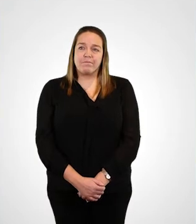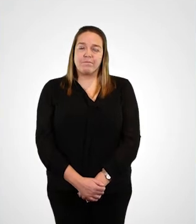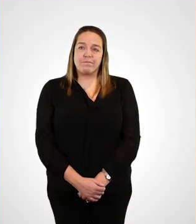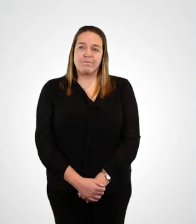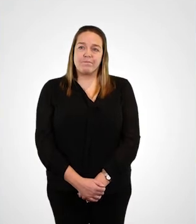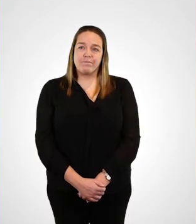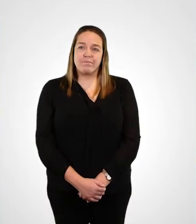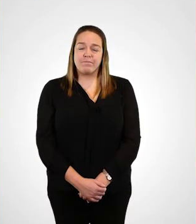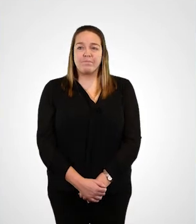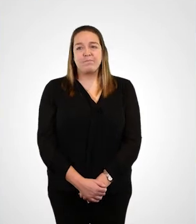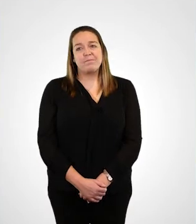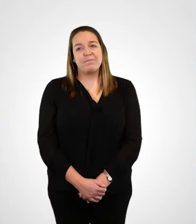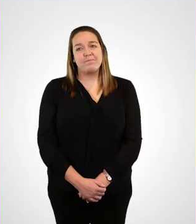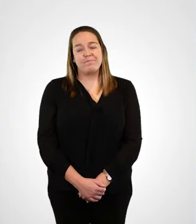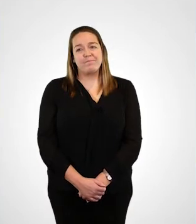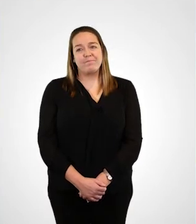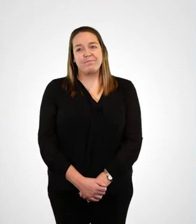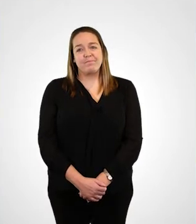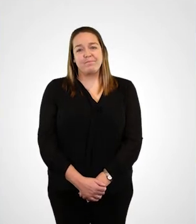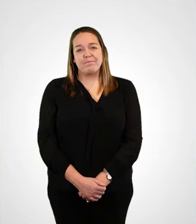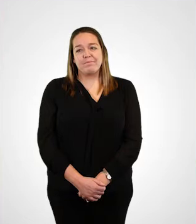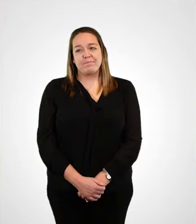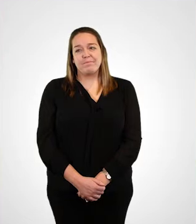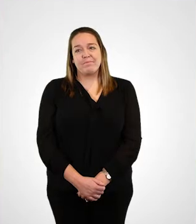I think I'm ready to see it now.